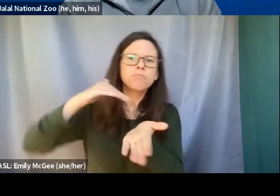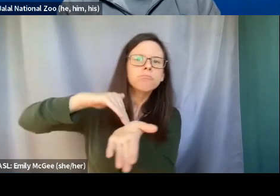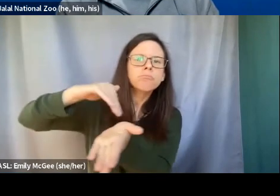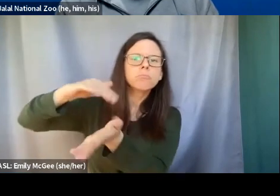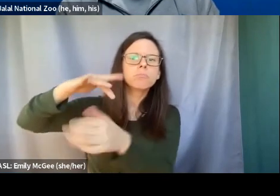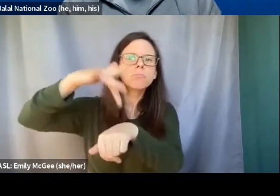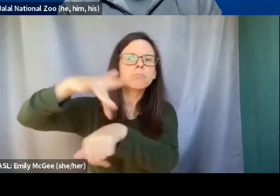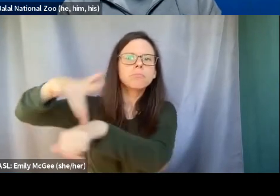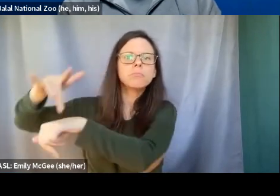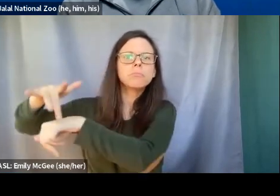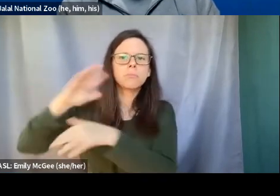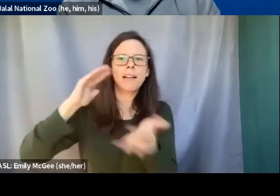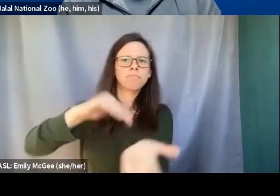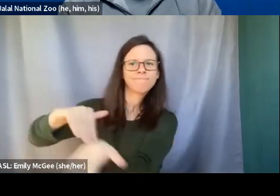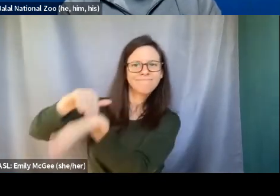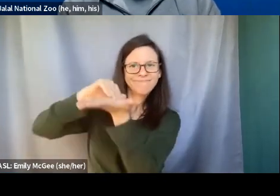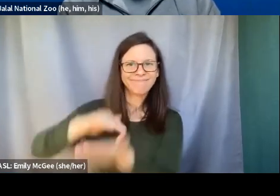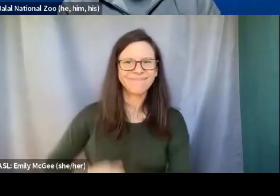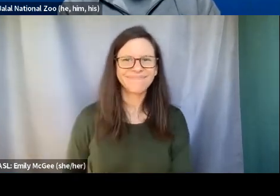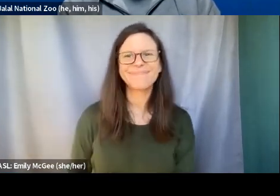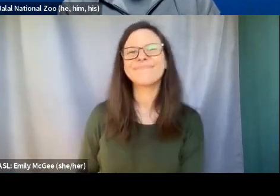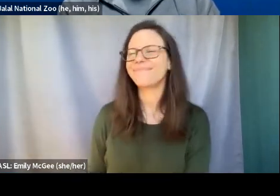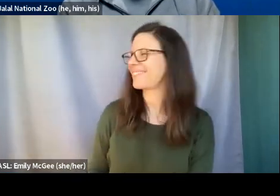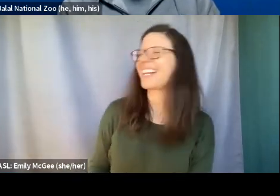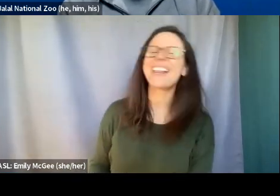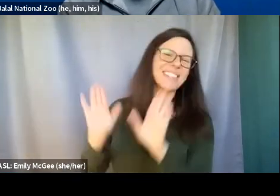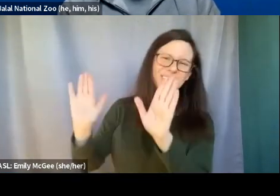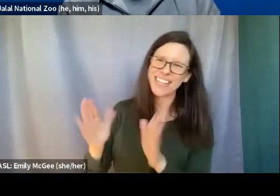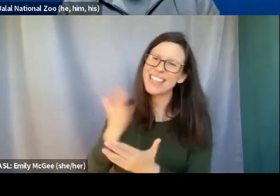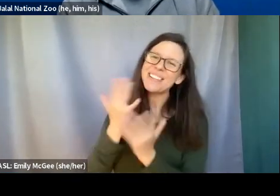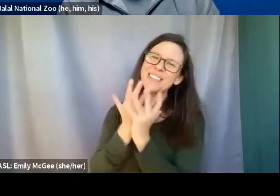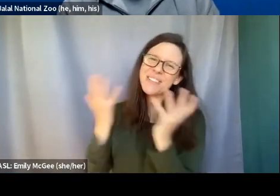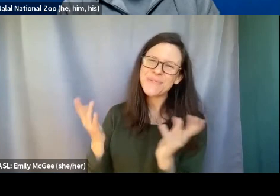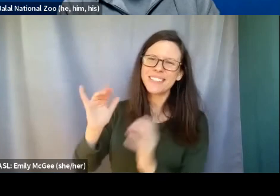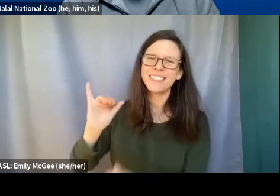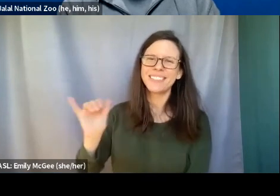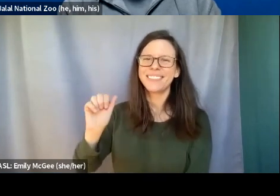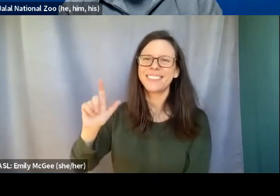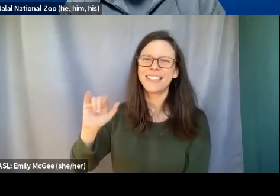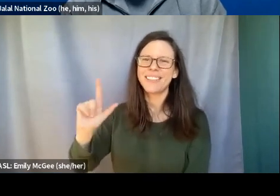Shellie: That's great. Thank you, thank you so much Jalal for joining us for "UnZOOual careers".